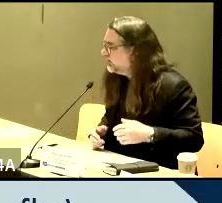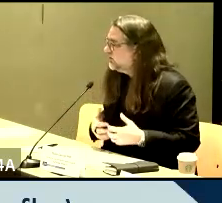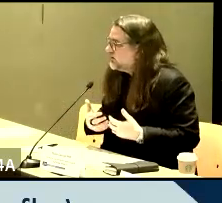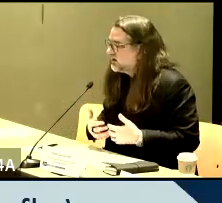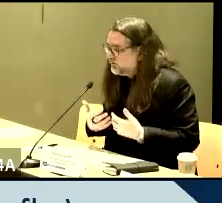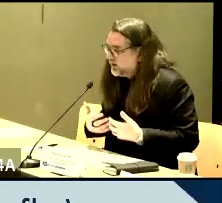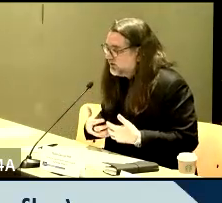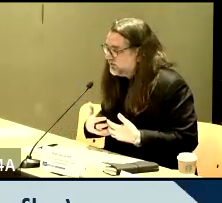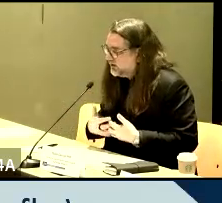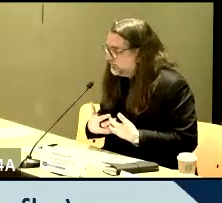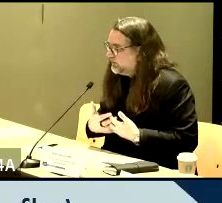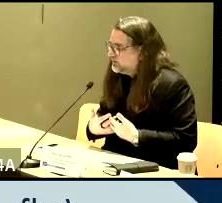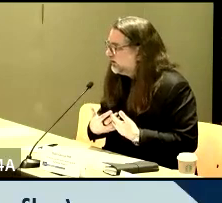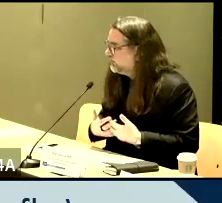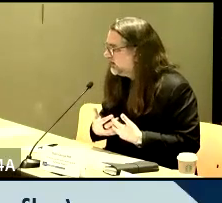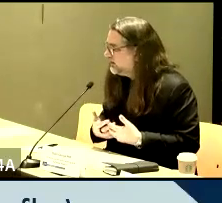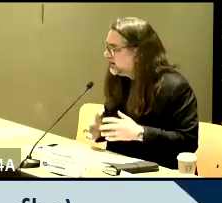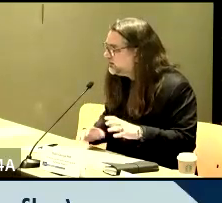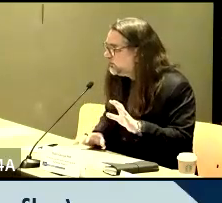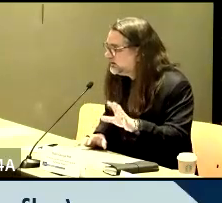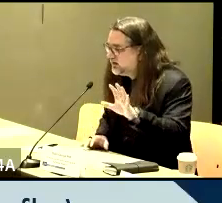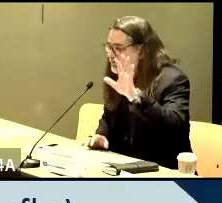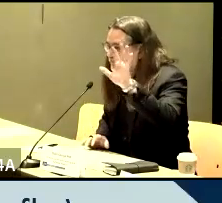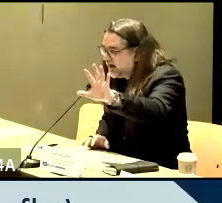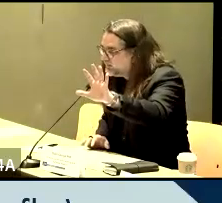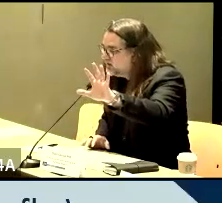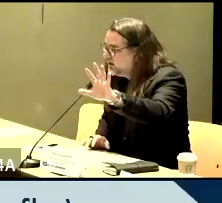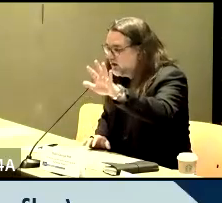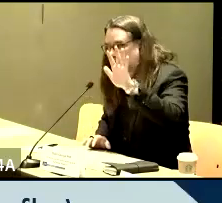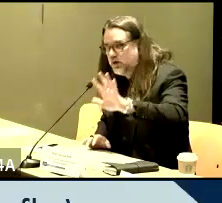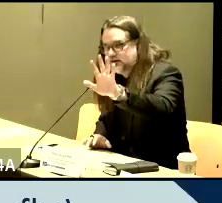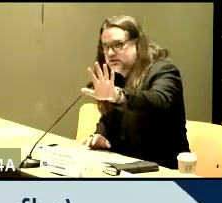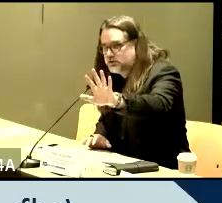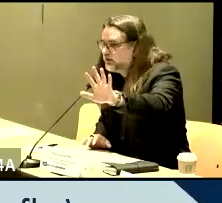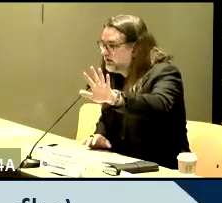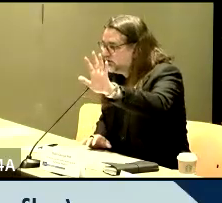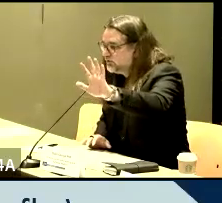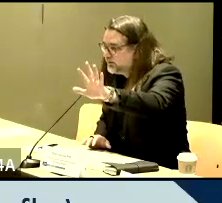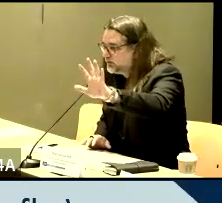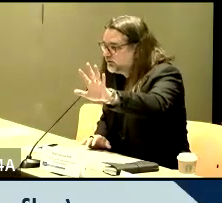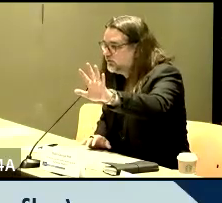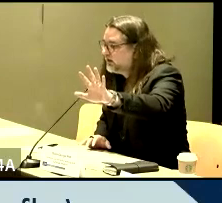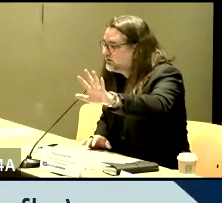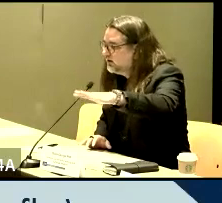when I was talking with members of my own family, I could point to them to maps of what is the circulation in your particular location?